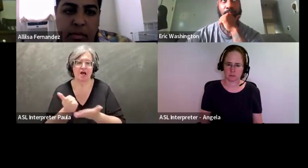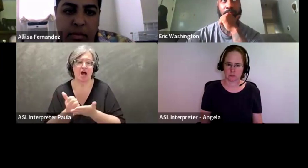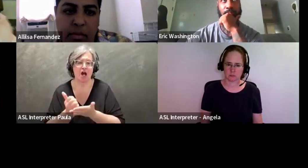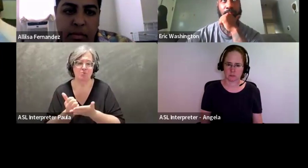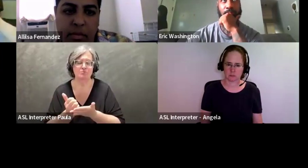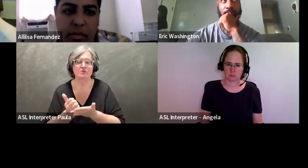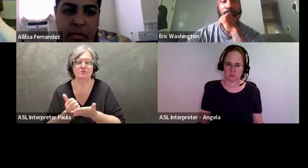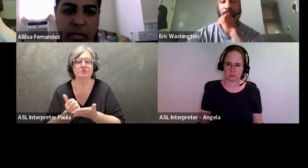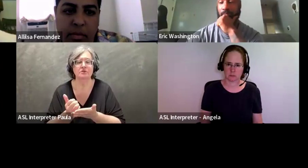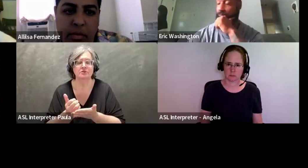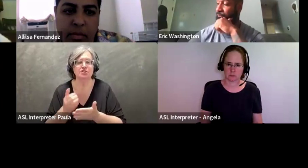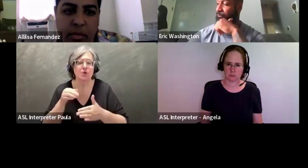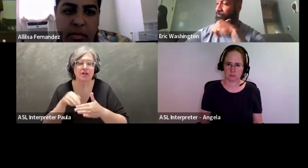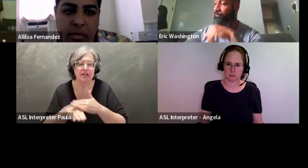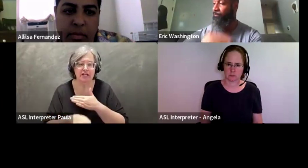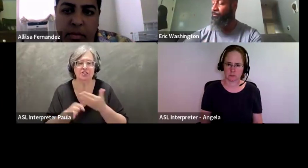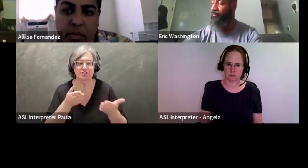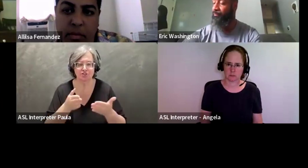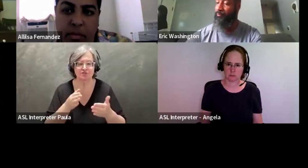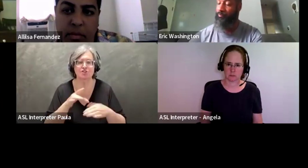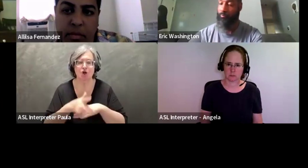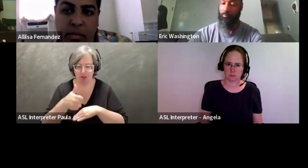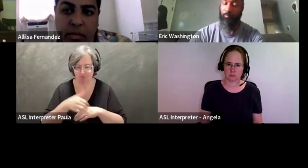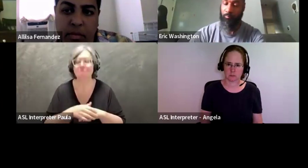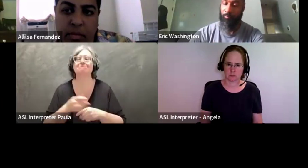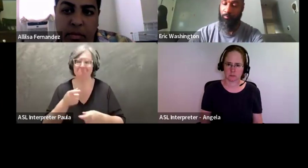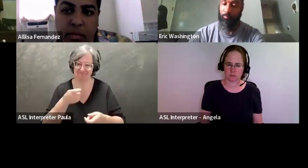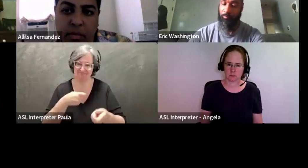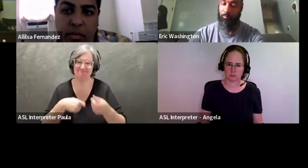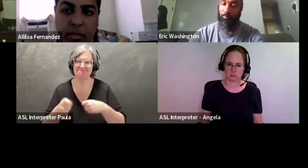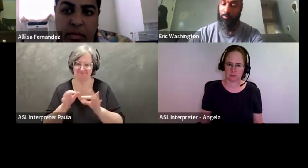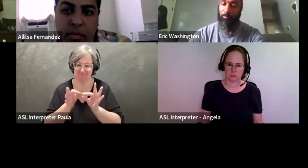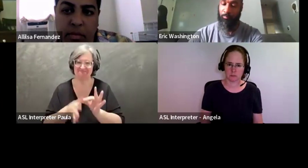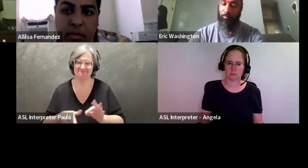make me getting quicker that probably normally nowadays, just